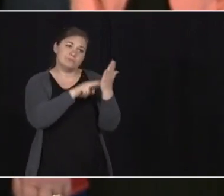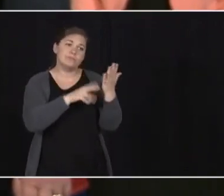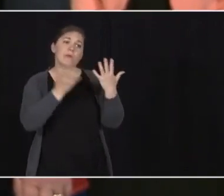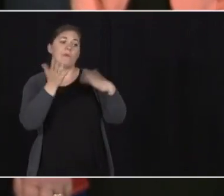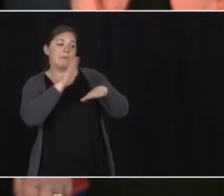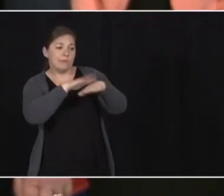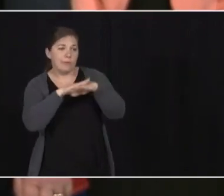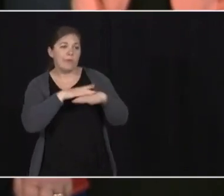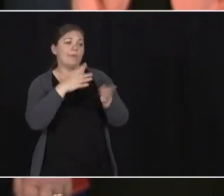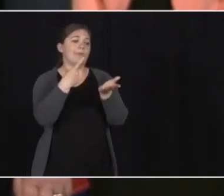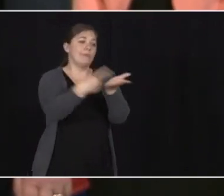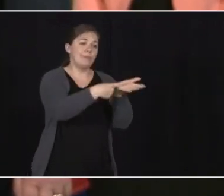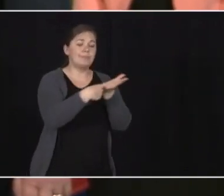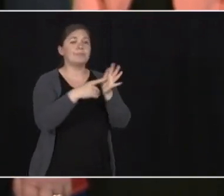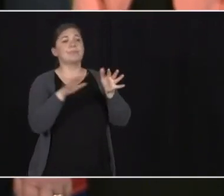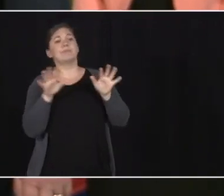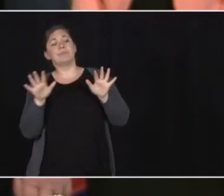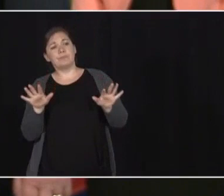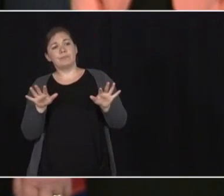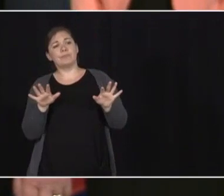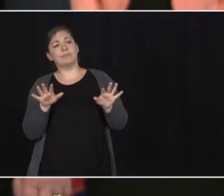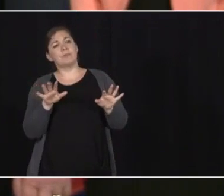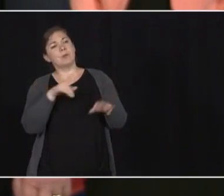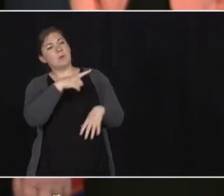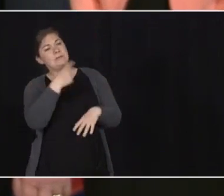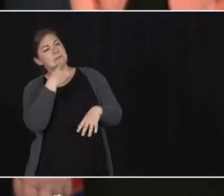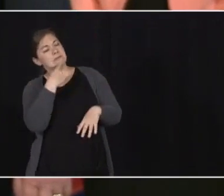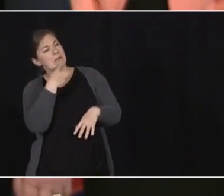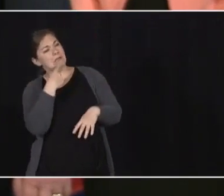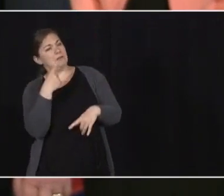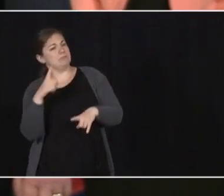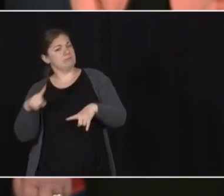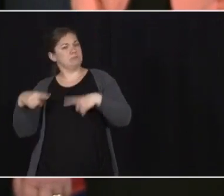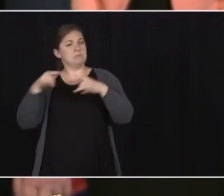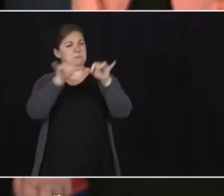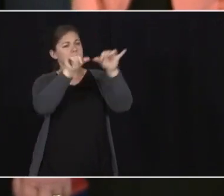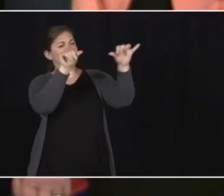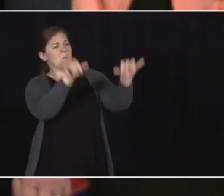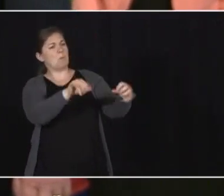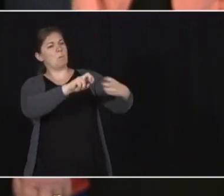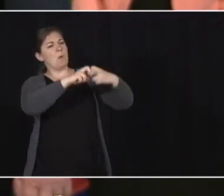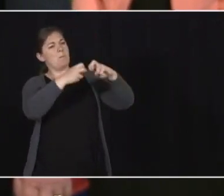this had been a long-standing issue. My question is, why did it take